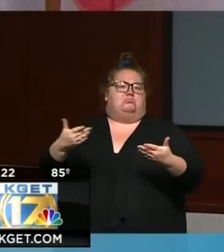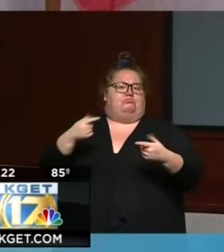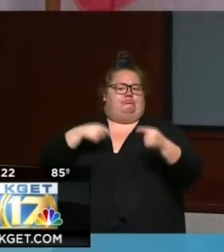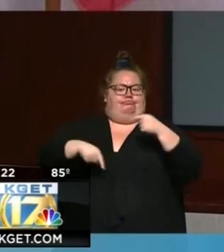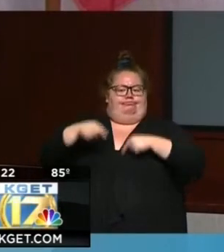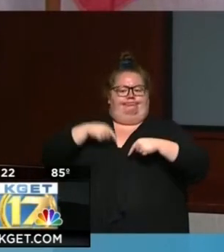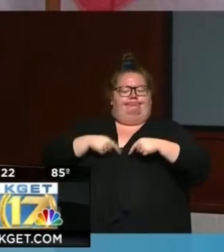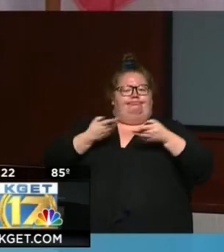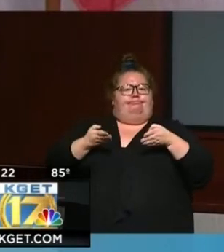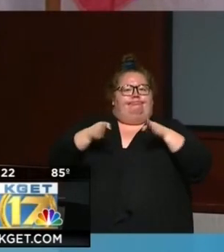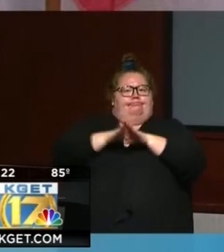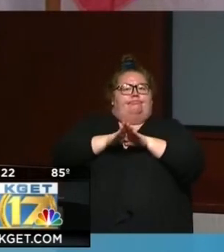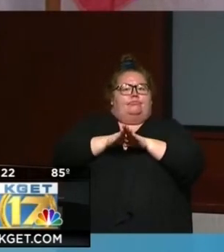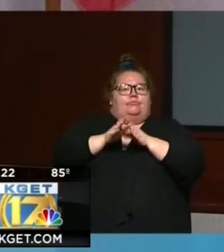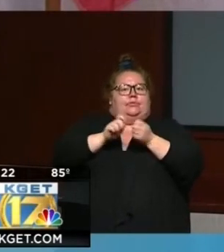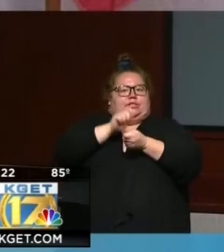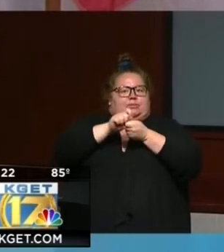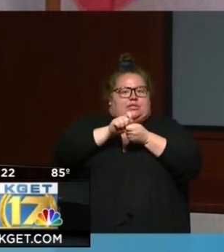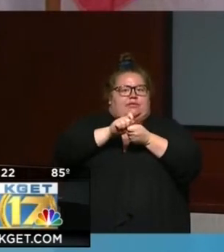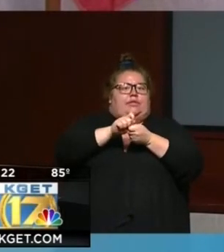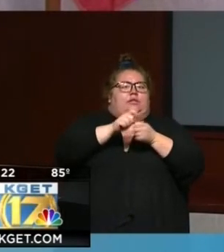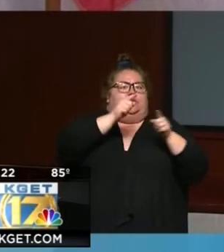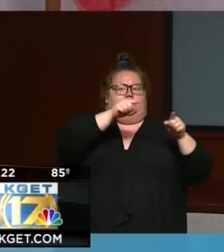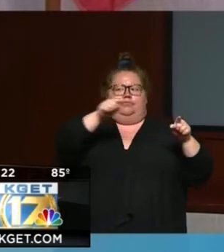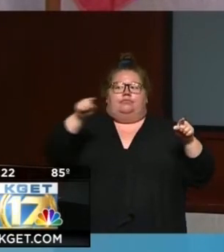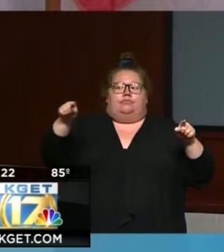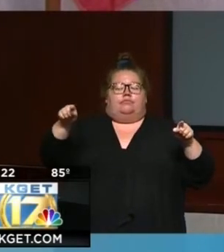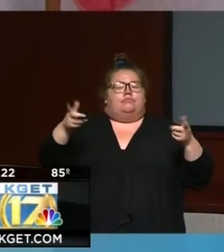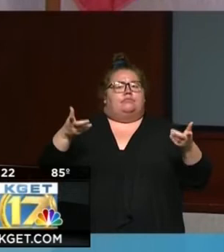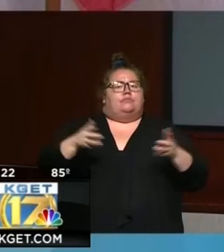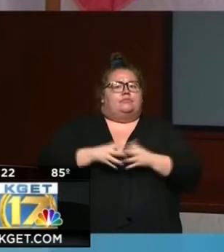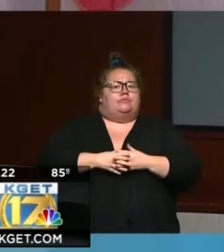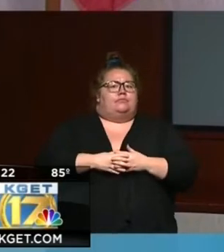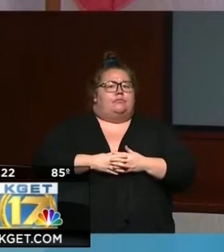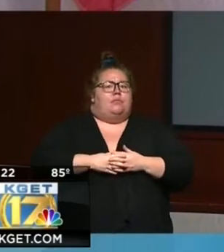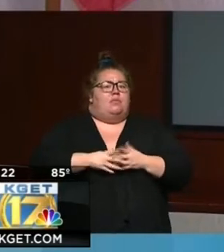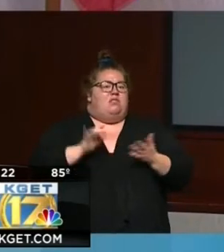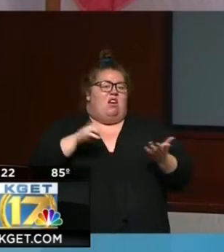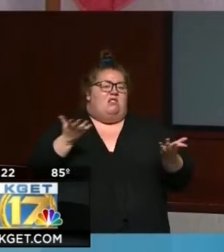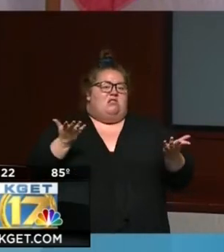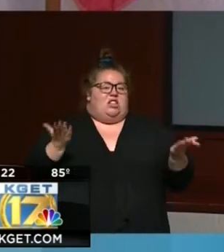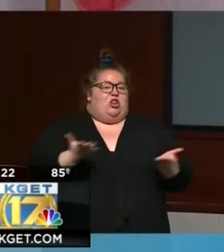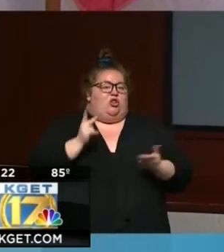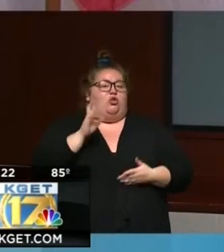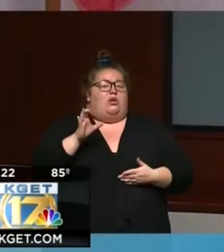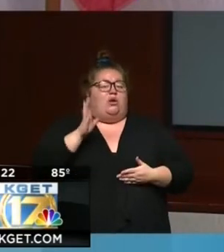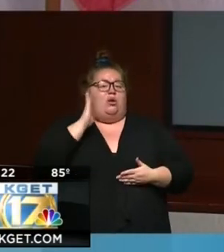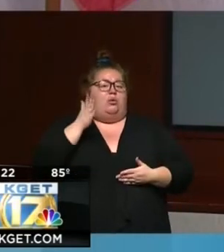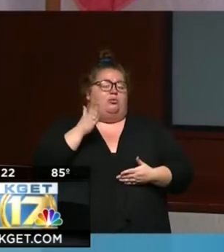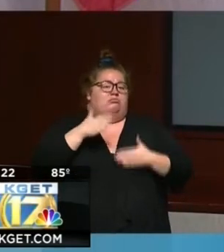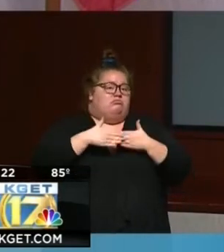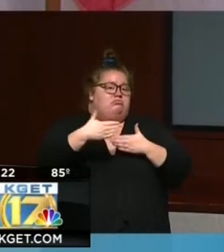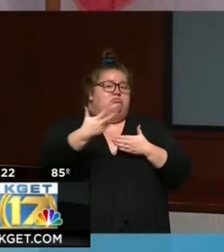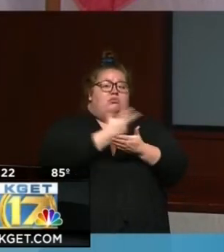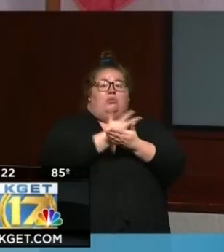LIST. STATES HAVE ACTED. ROLLED BACK -- GOVERNOR ROLLED BACK ACTIVITY IN CERTAIN AREAS,